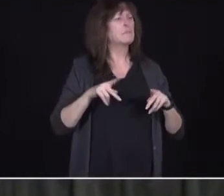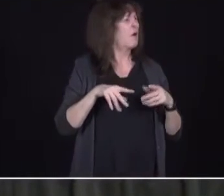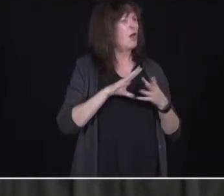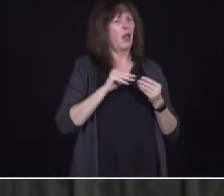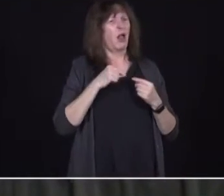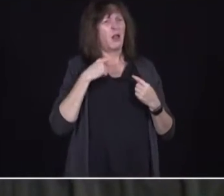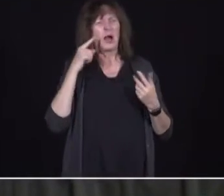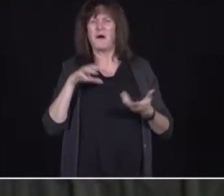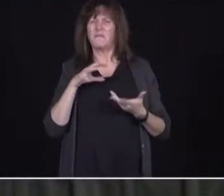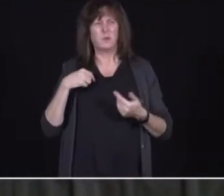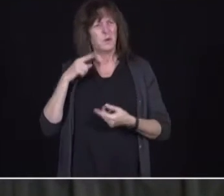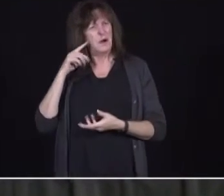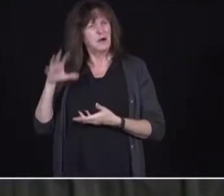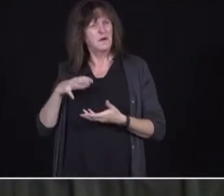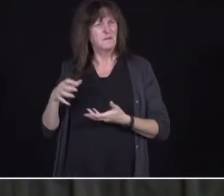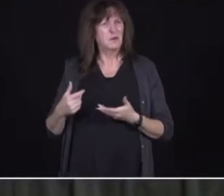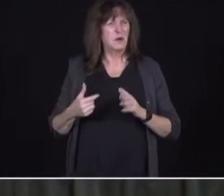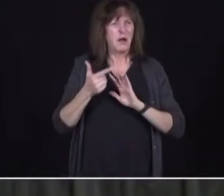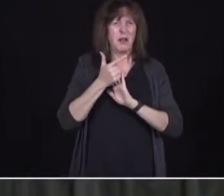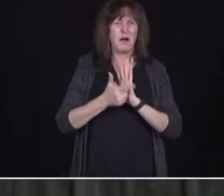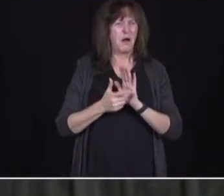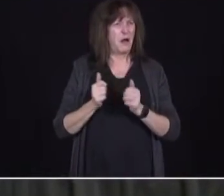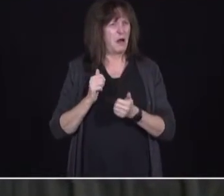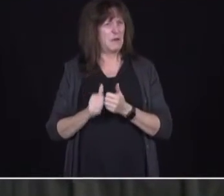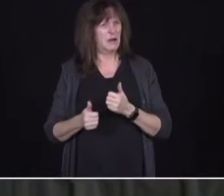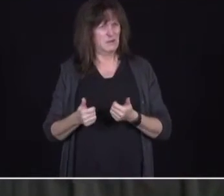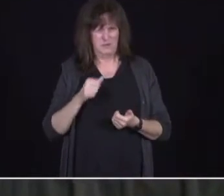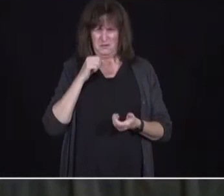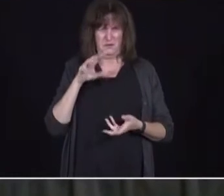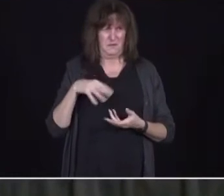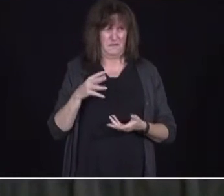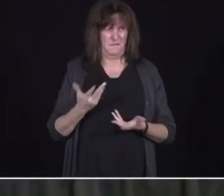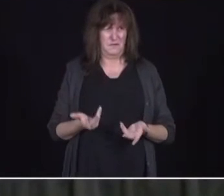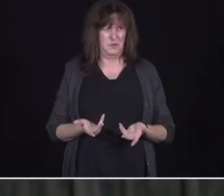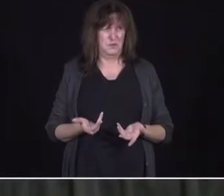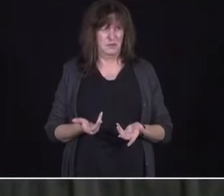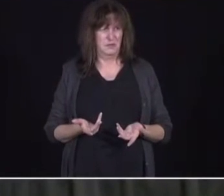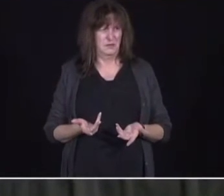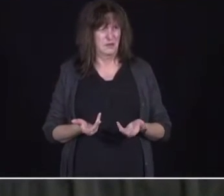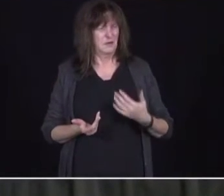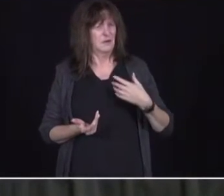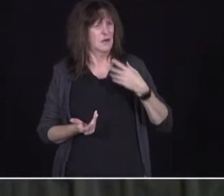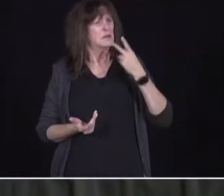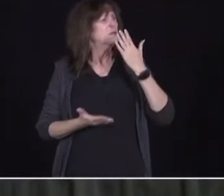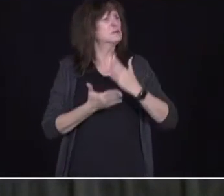Premier Ford: Bring go here, you know, I hear there's a little bit of confusion on the order and everything.